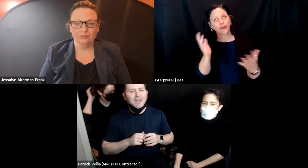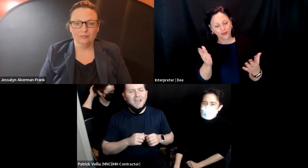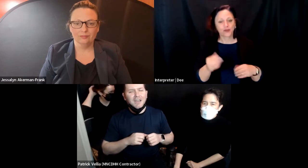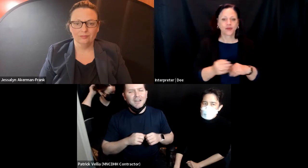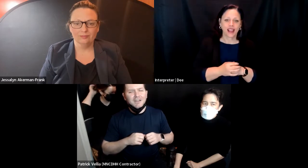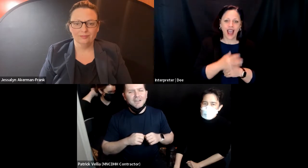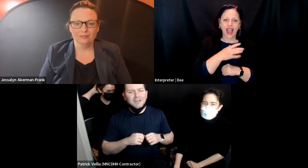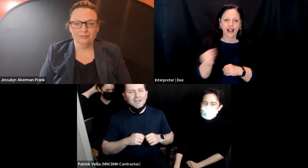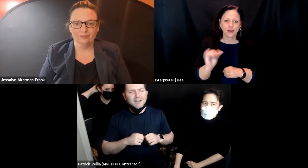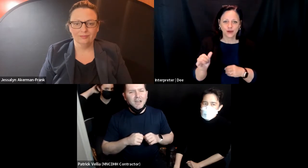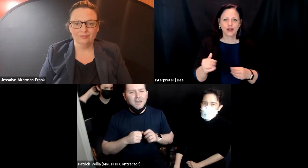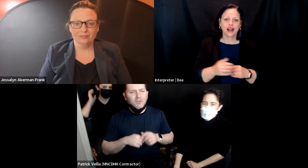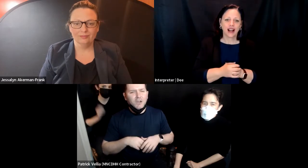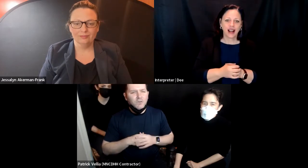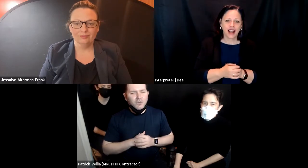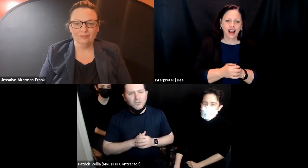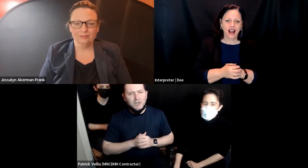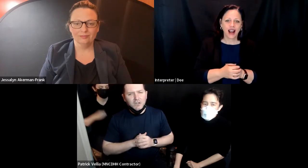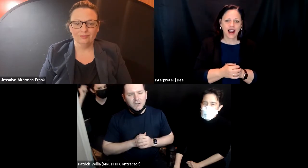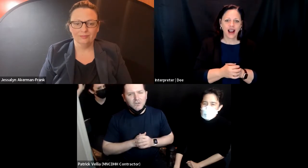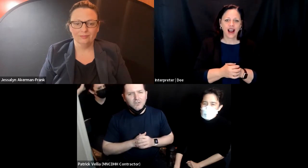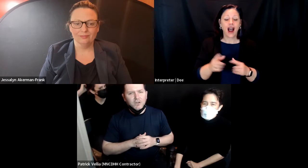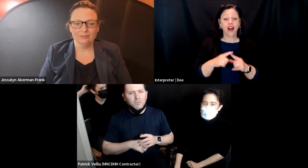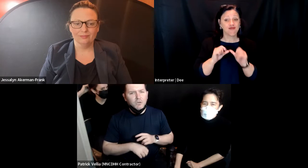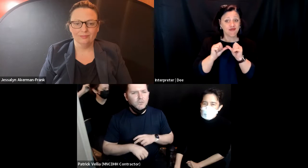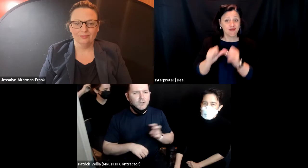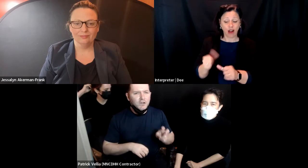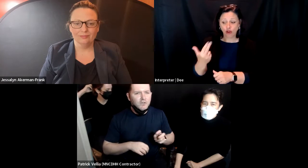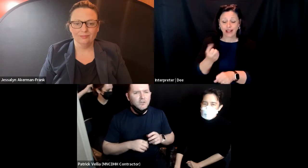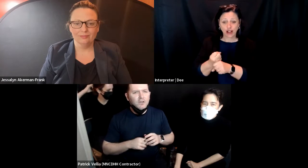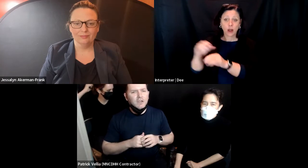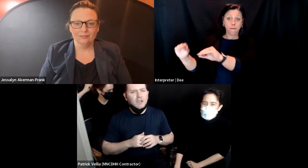My siblings, as I'm the baby of five, three brothers and one sister, -- I mean, the other way around -- three